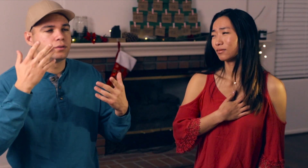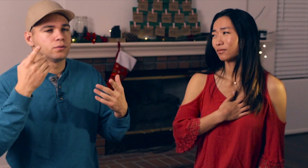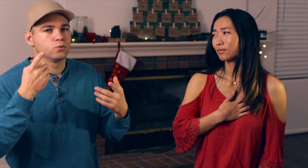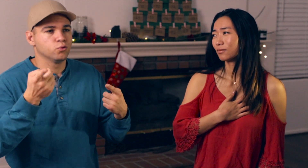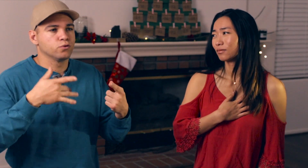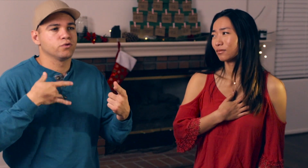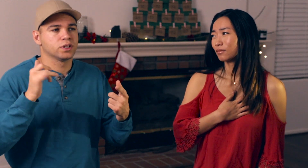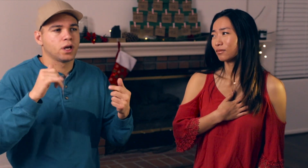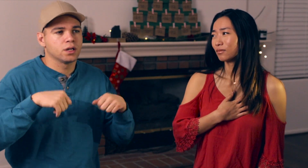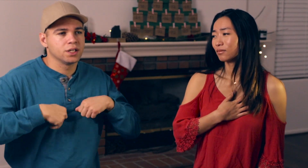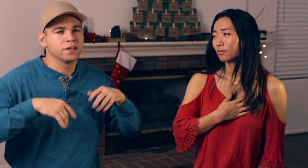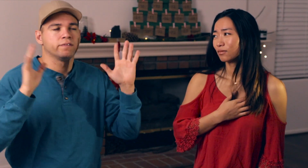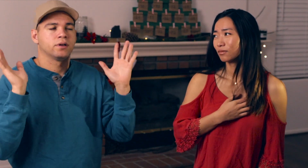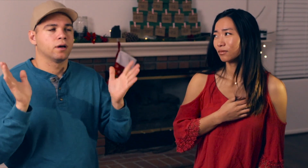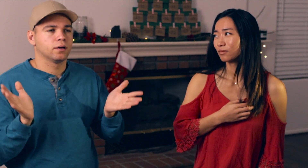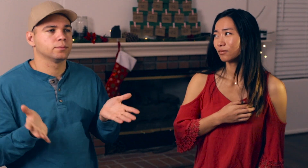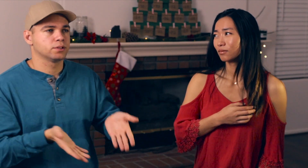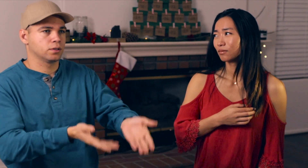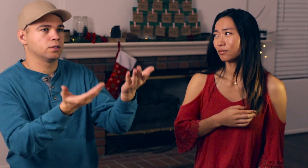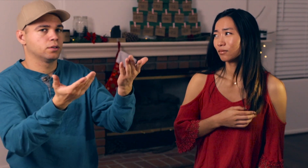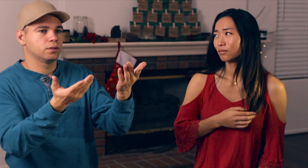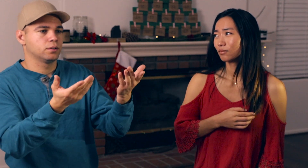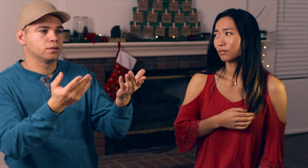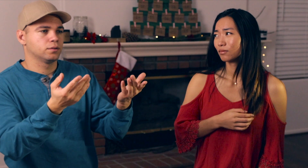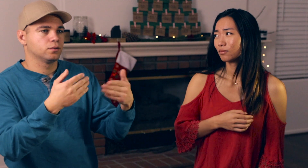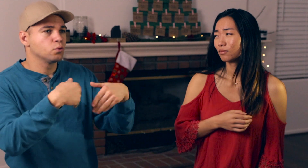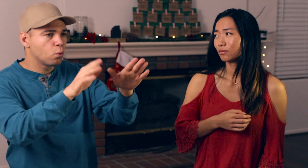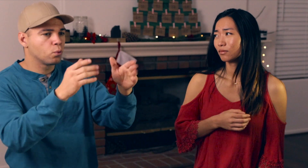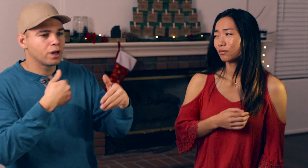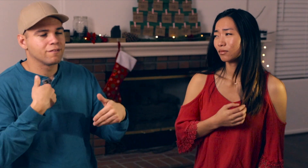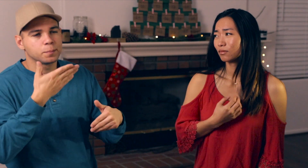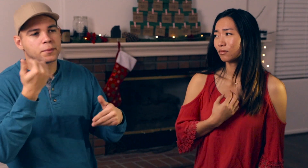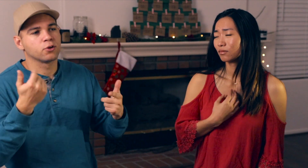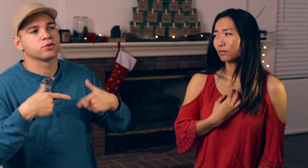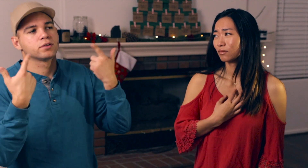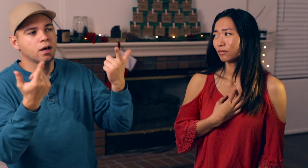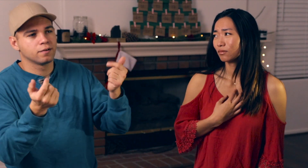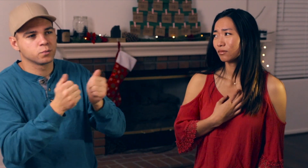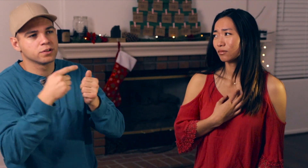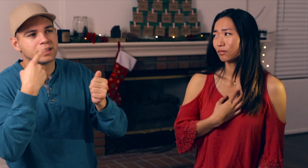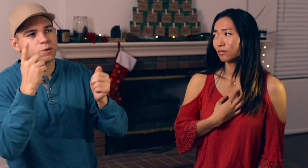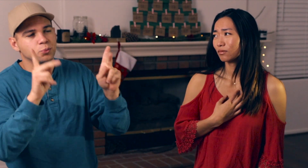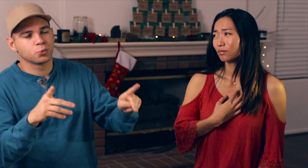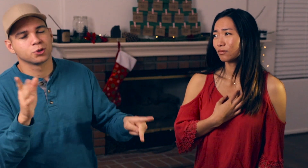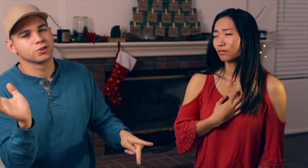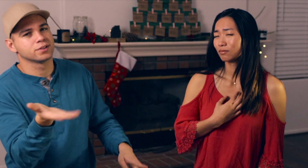so you feel like just giving up "go have a better life with a hearing person"